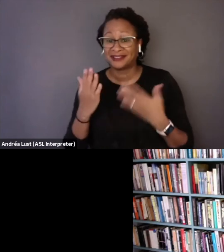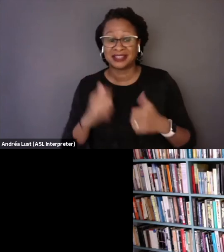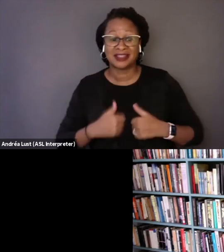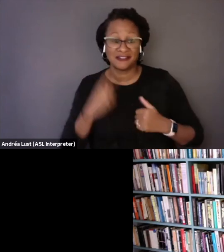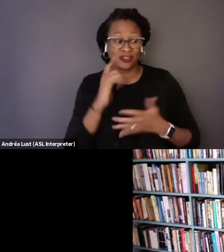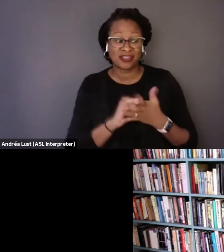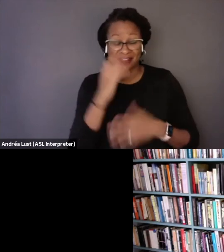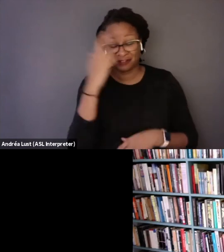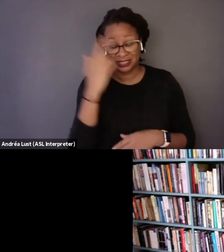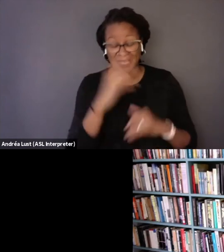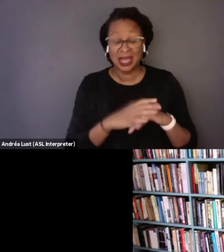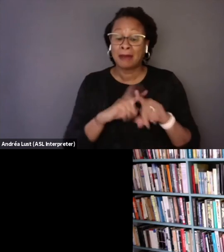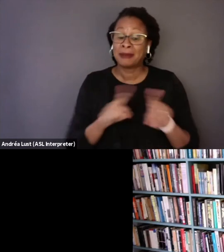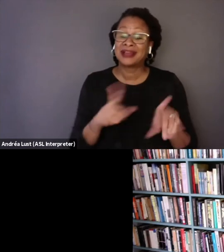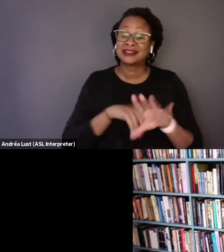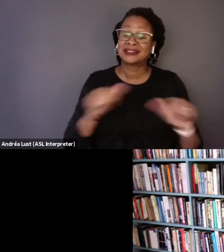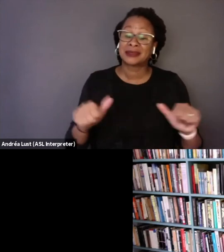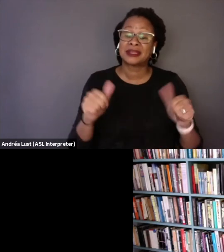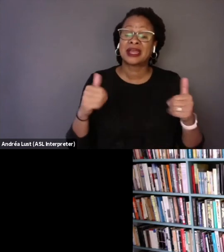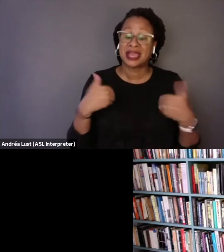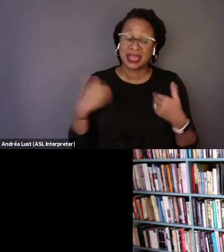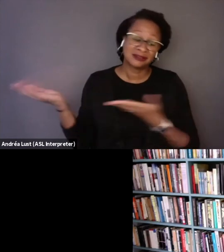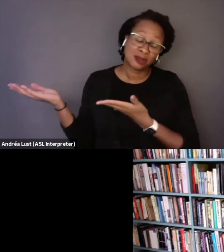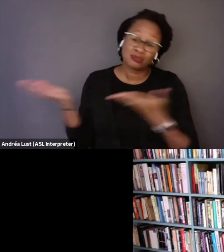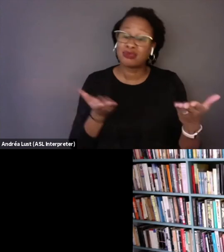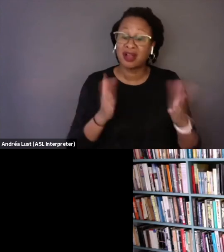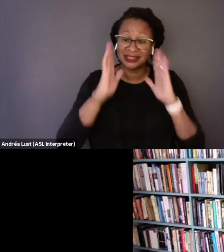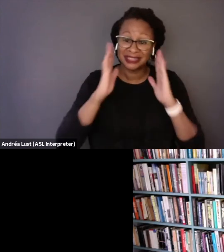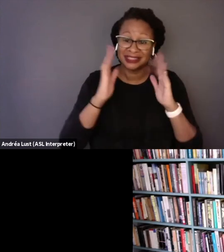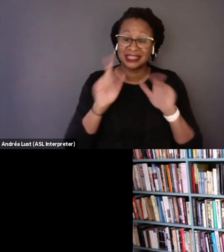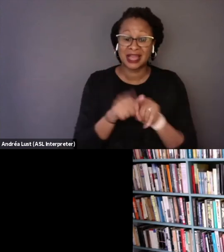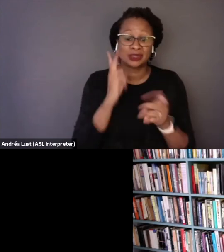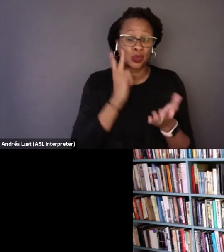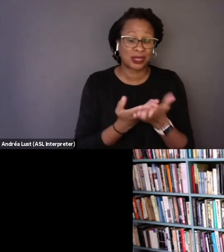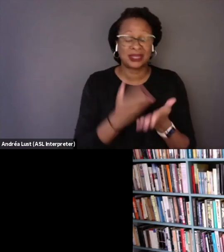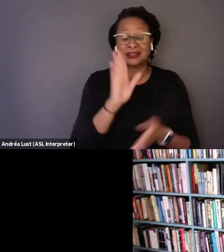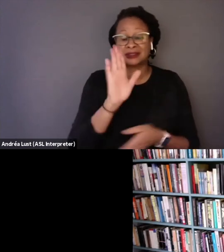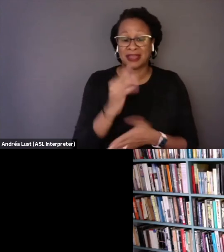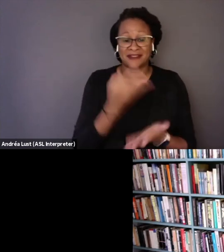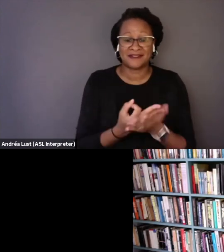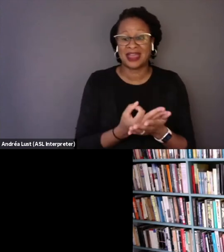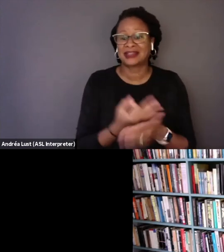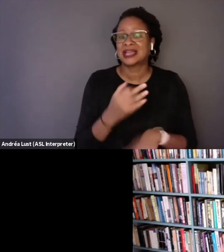But he was able to bring extraordinary attention as witnessed by the fact that he was the only non head of state